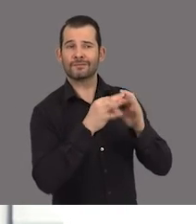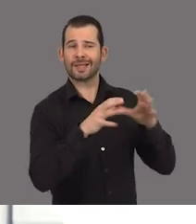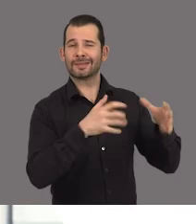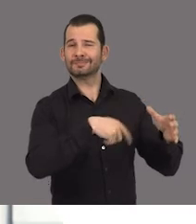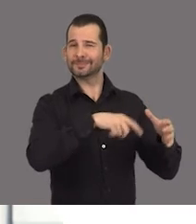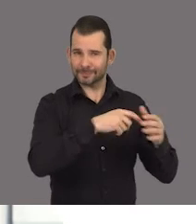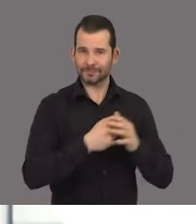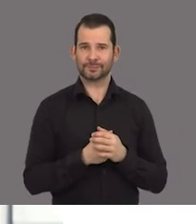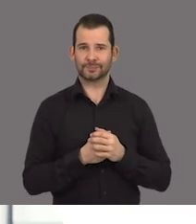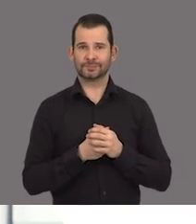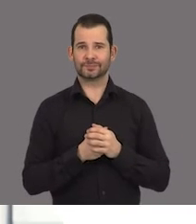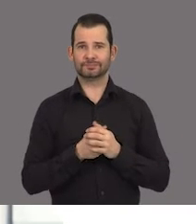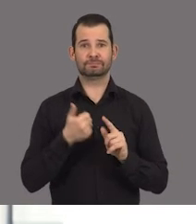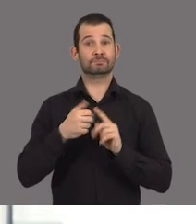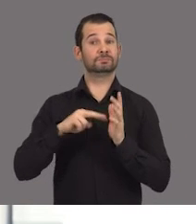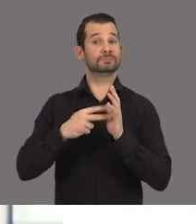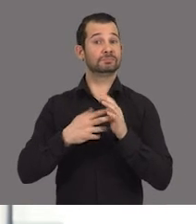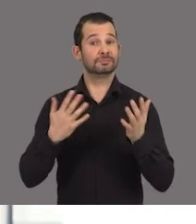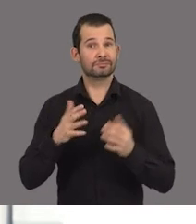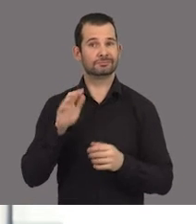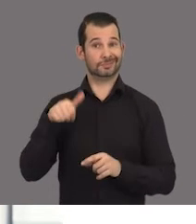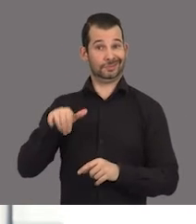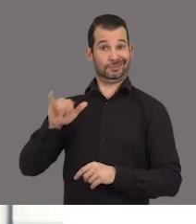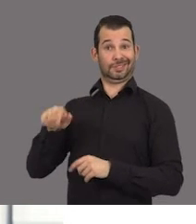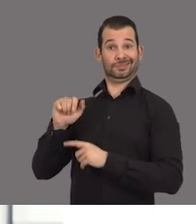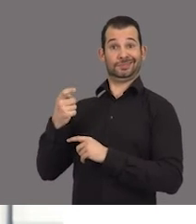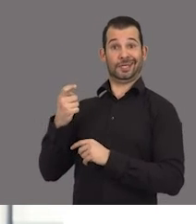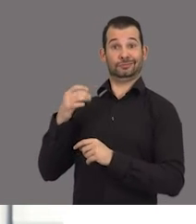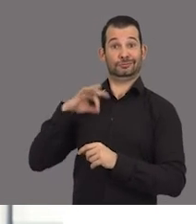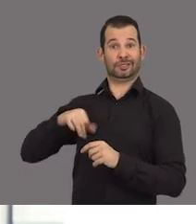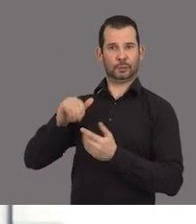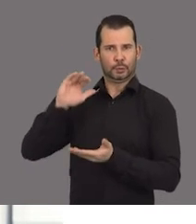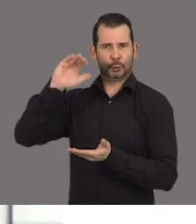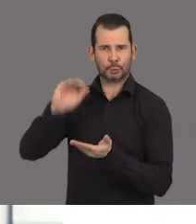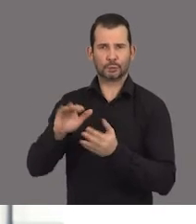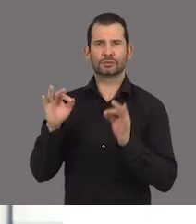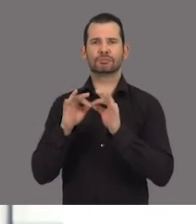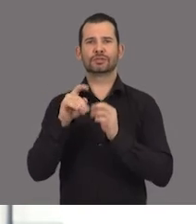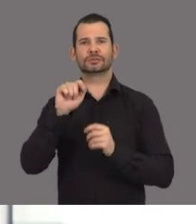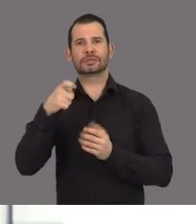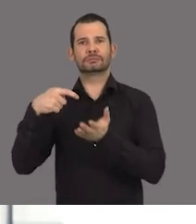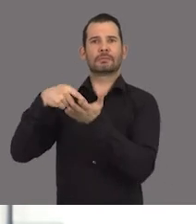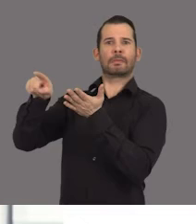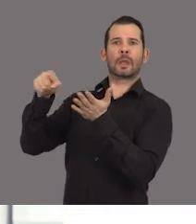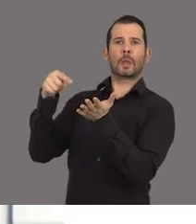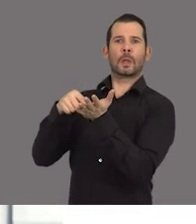If the credit reduces the tax you are supposed to pay to zero, you